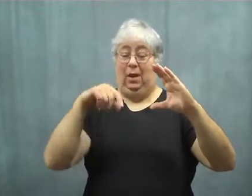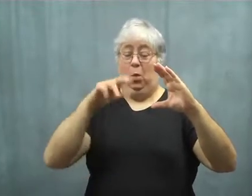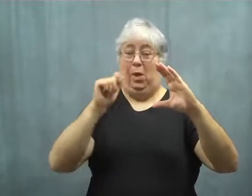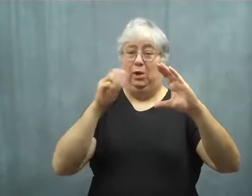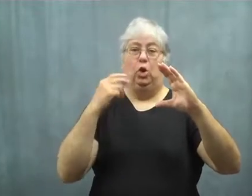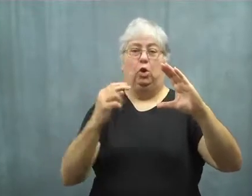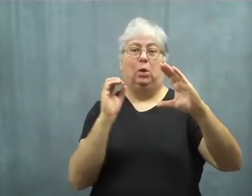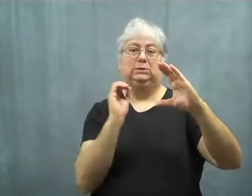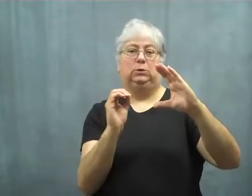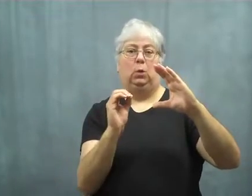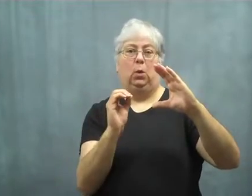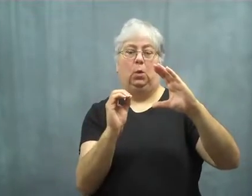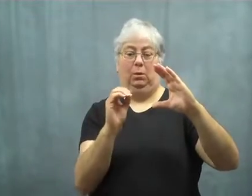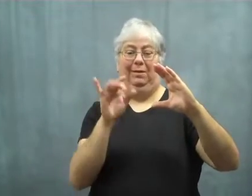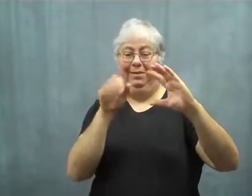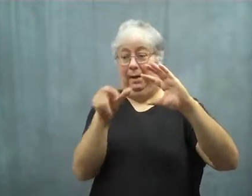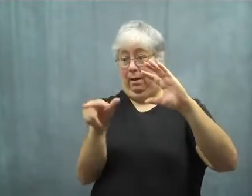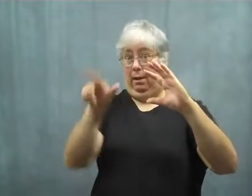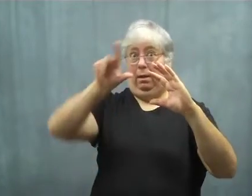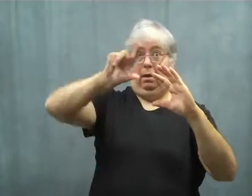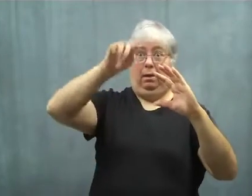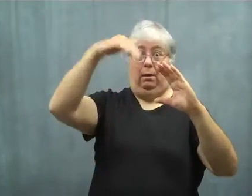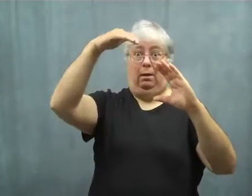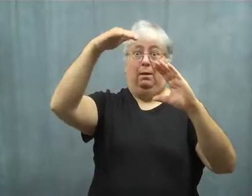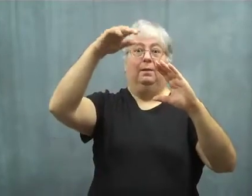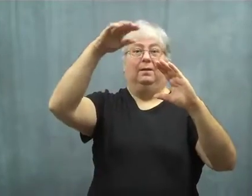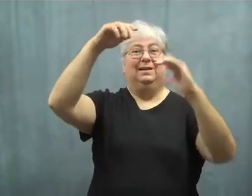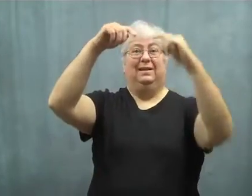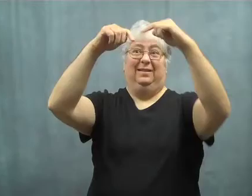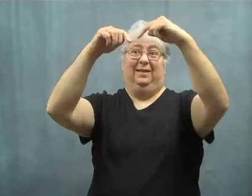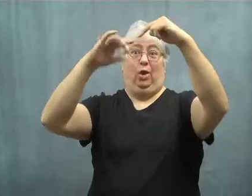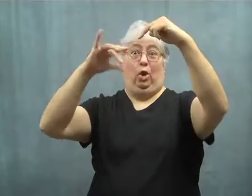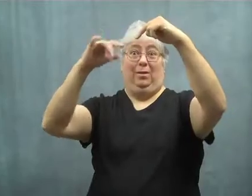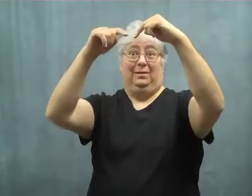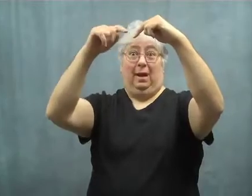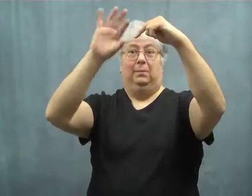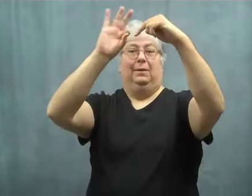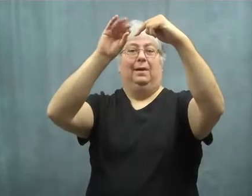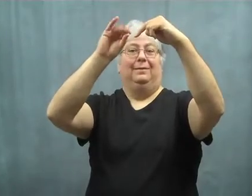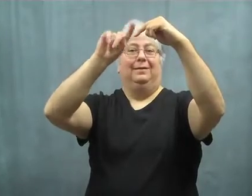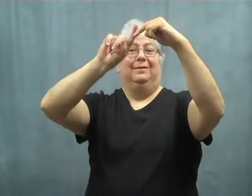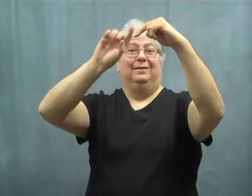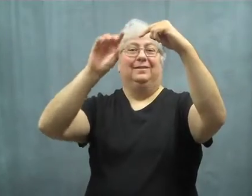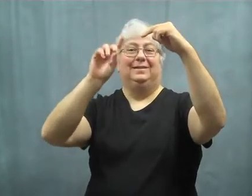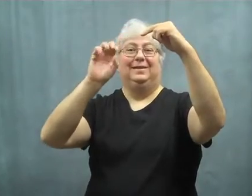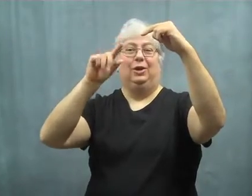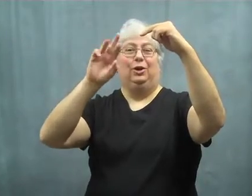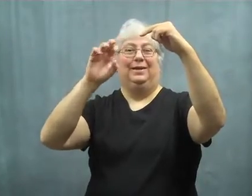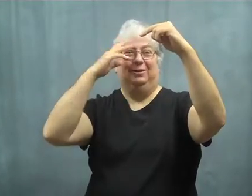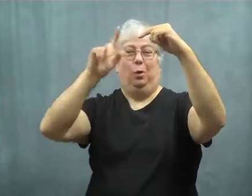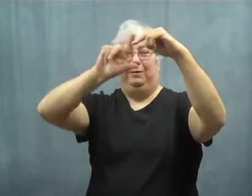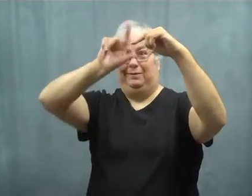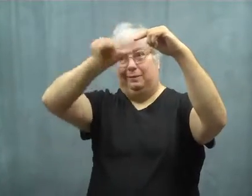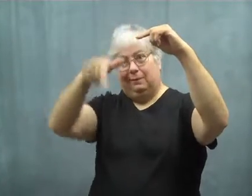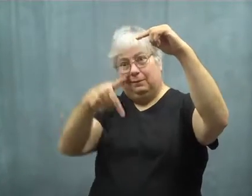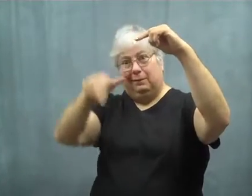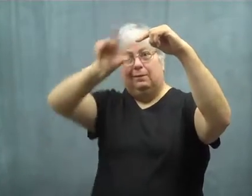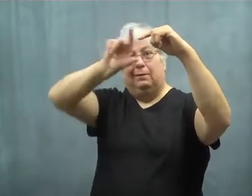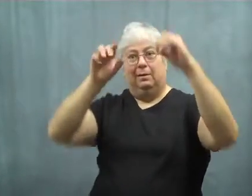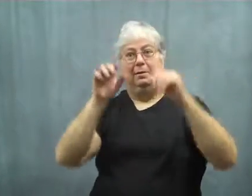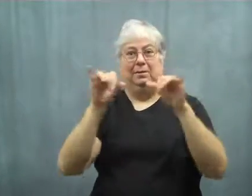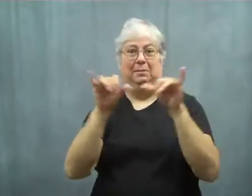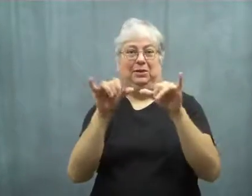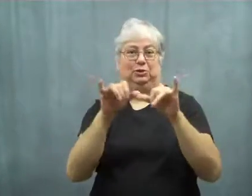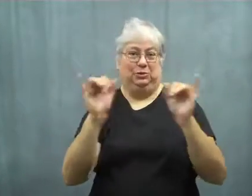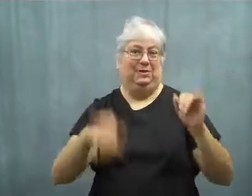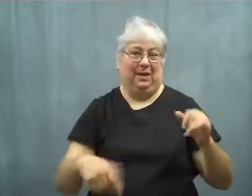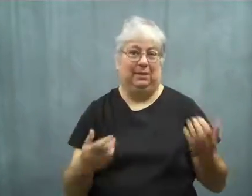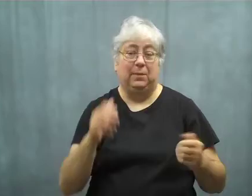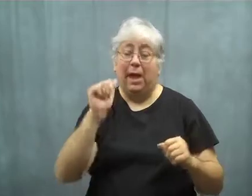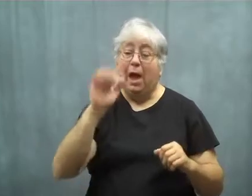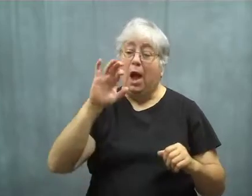The Equator is at 0 degrees, where the top would be at a 90 degree angle.